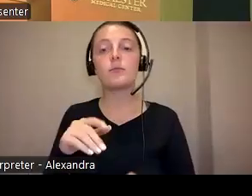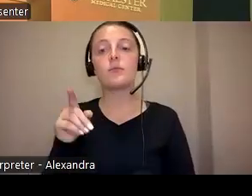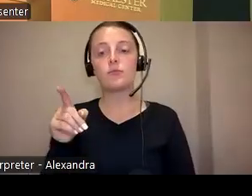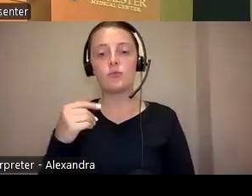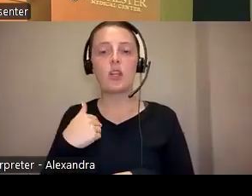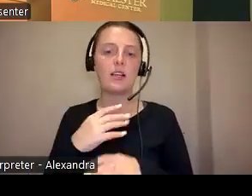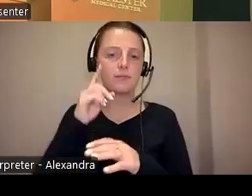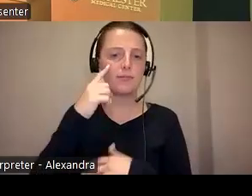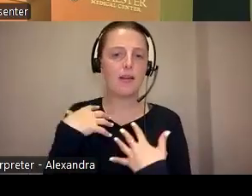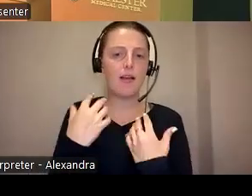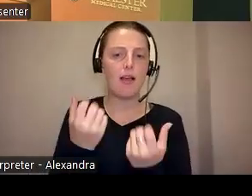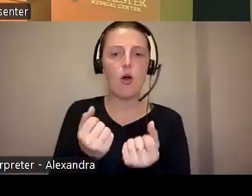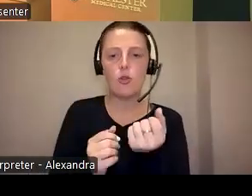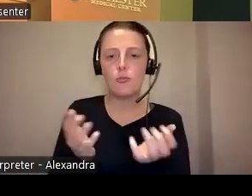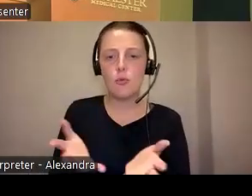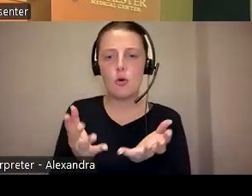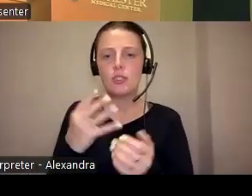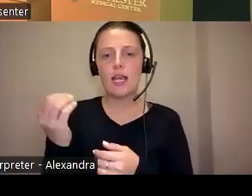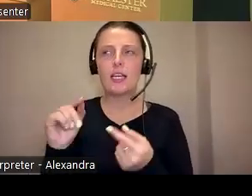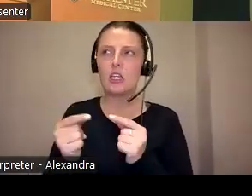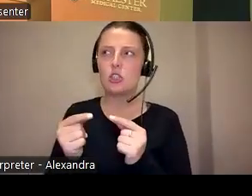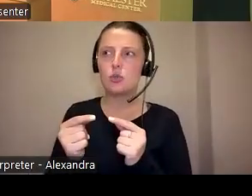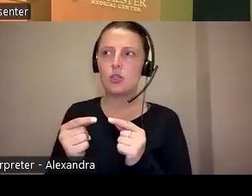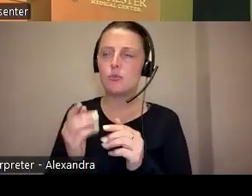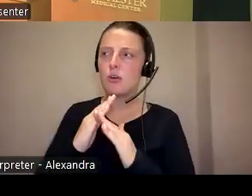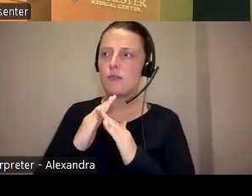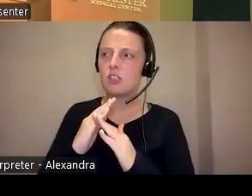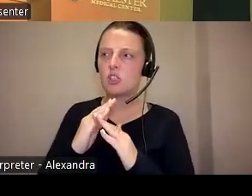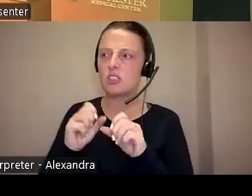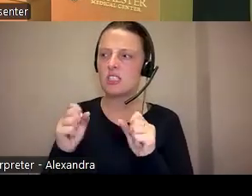already? Yep. And injury prevention systems. and her years of research and administrative